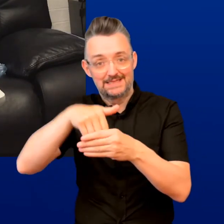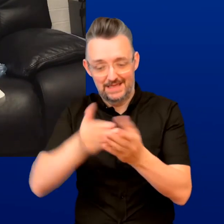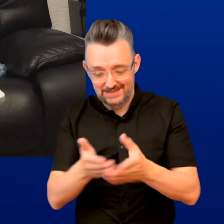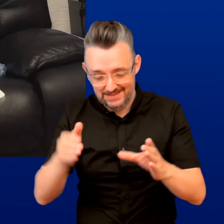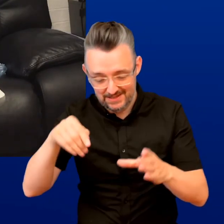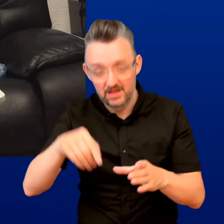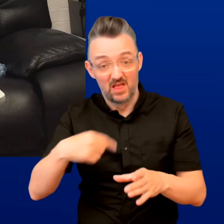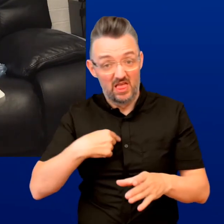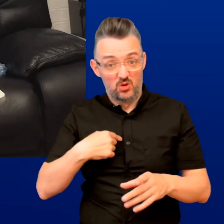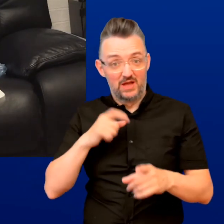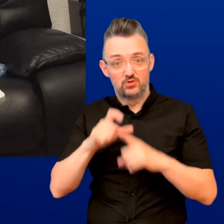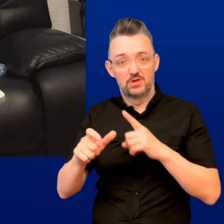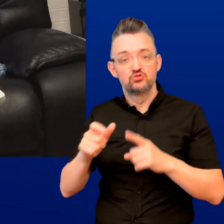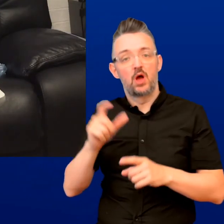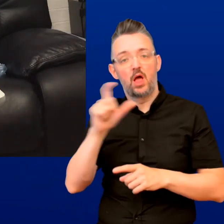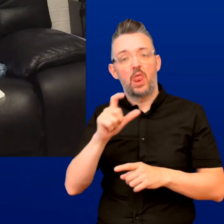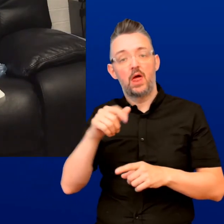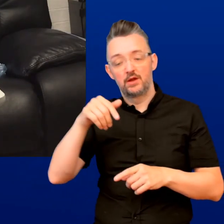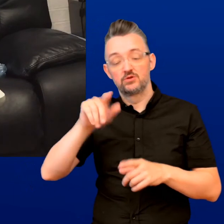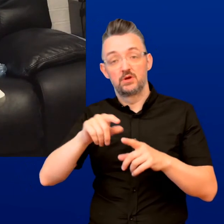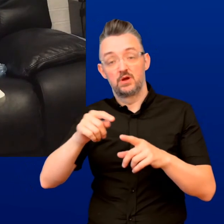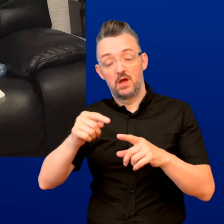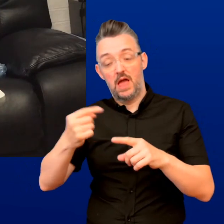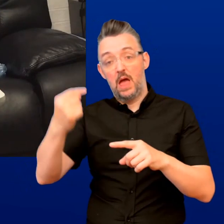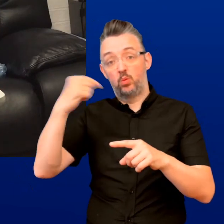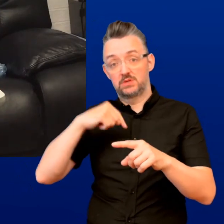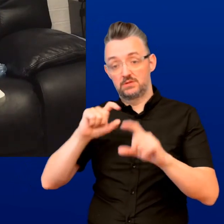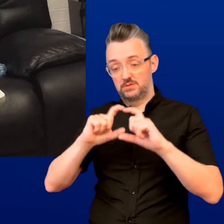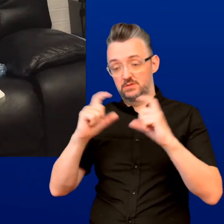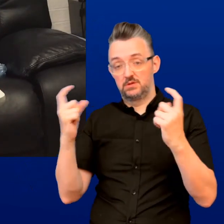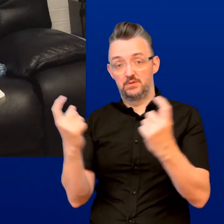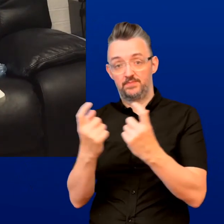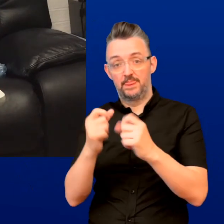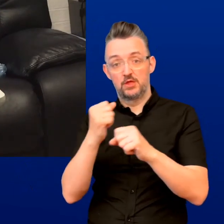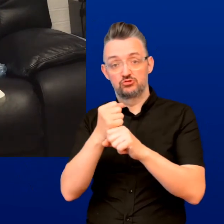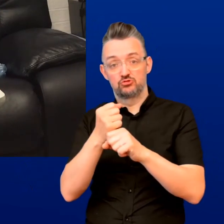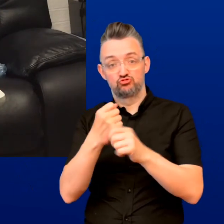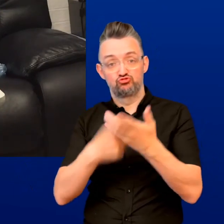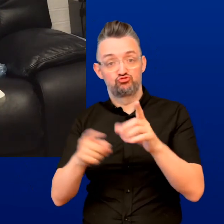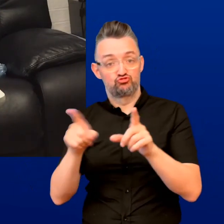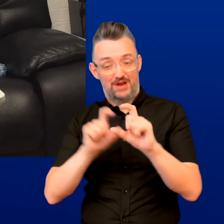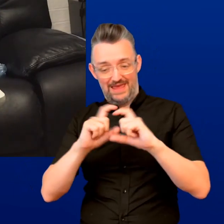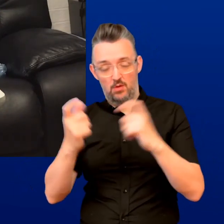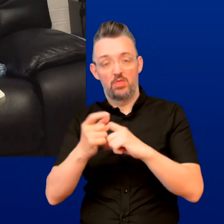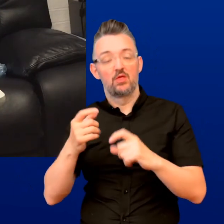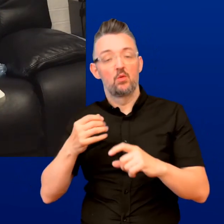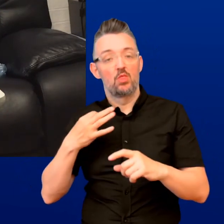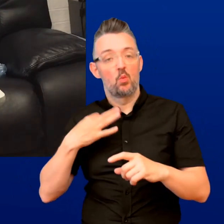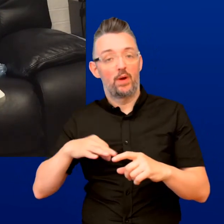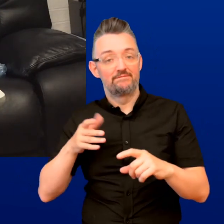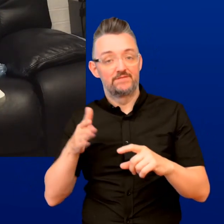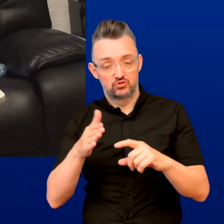what I did: I reversed the colours, the white fish on the outside with the grey background then I had the white on the inside with